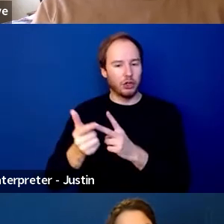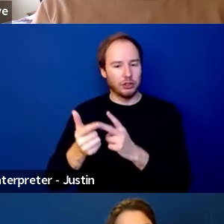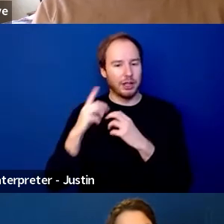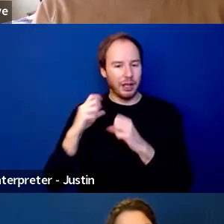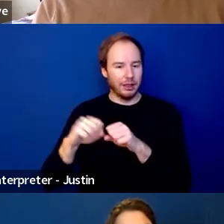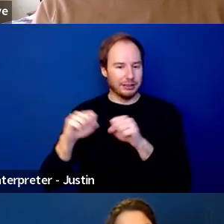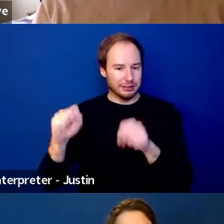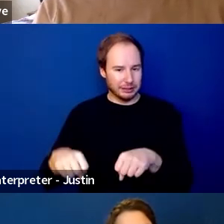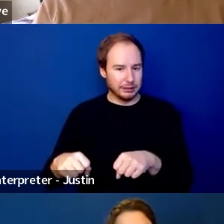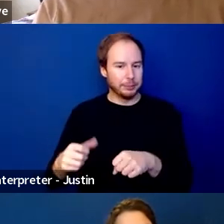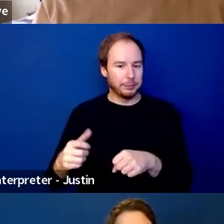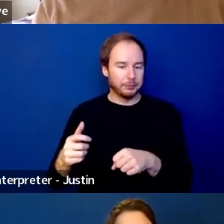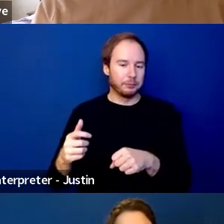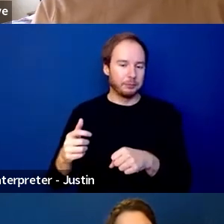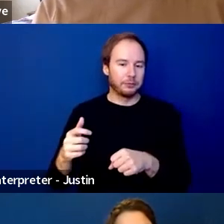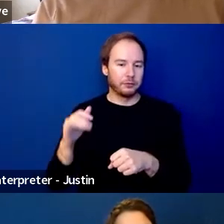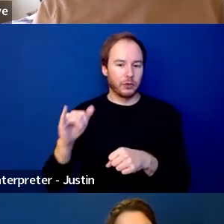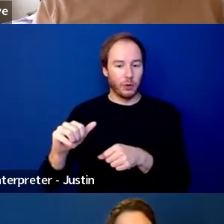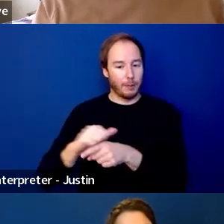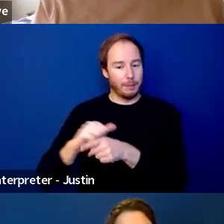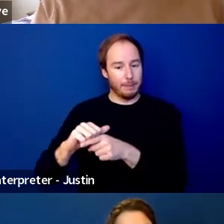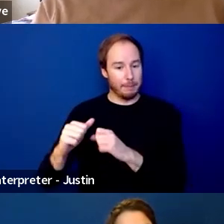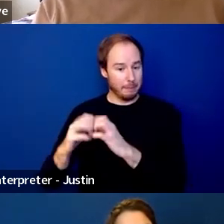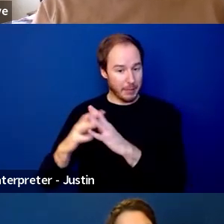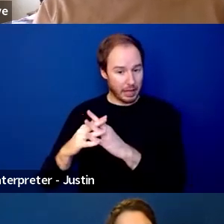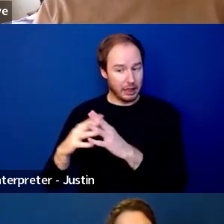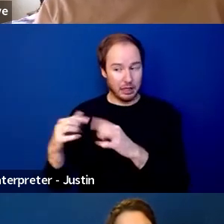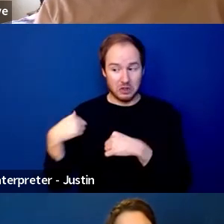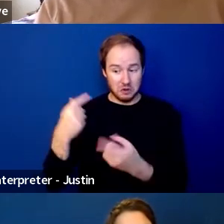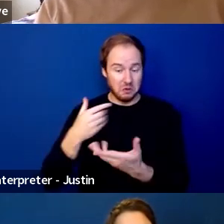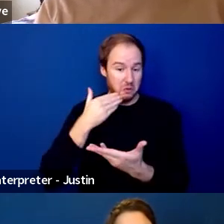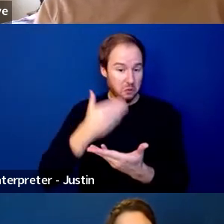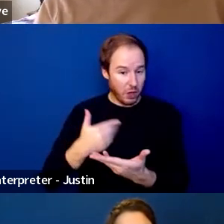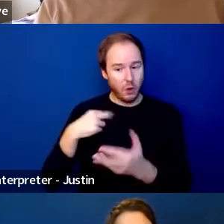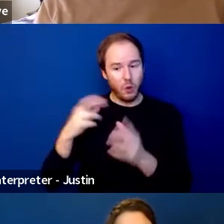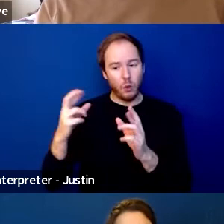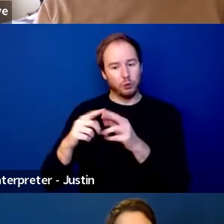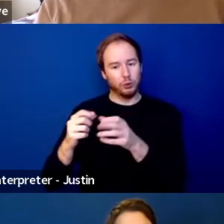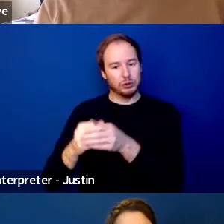So the pilot has gone well and will be expanding to all six police zones